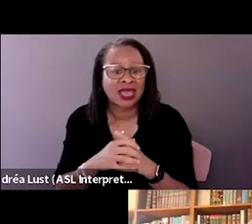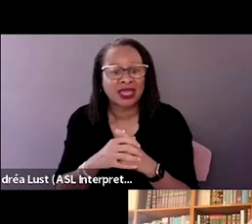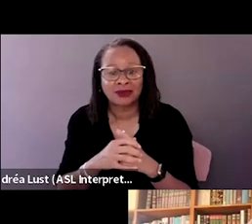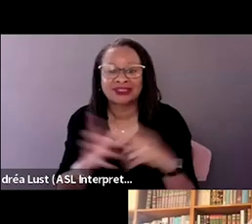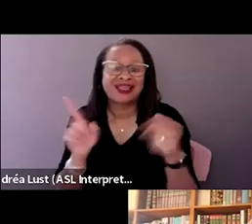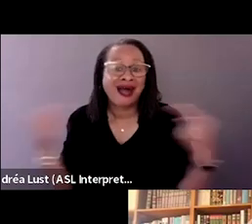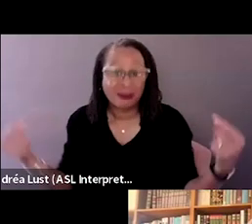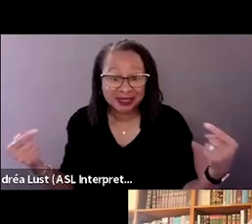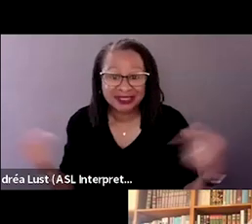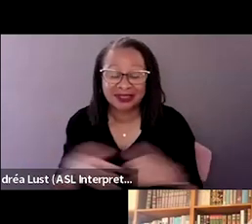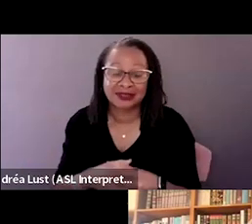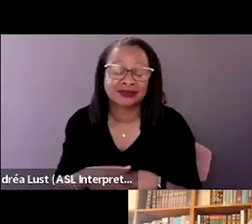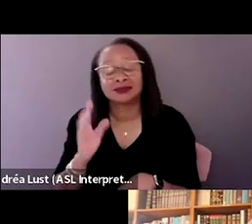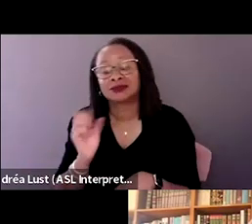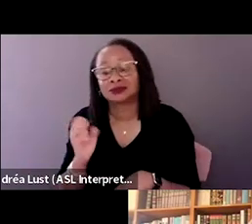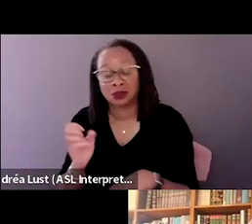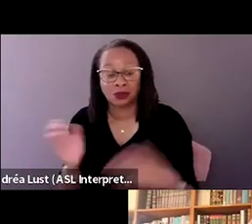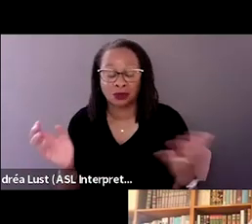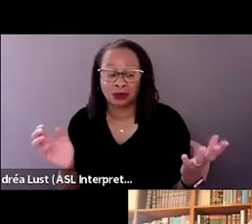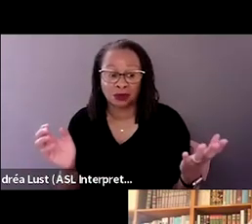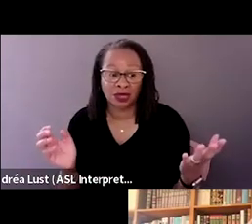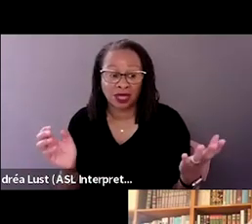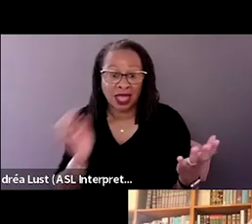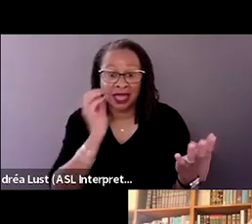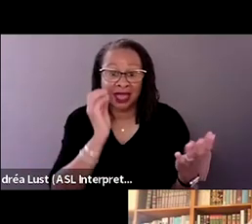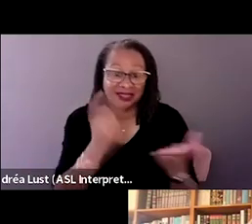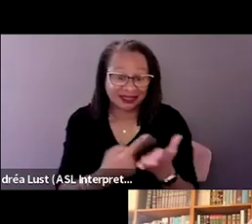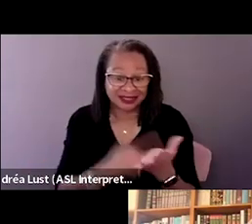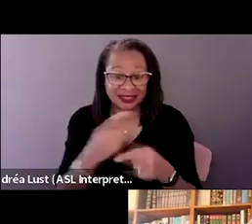So I'm telling the discussion about the rights